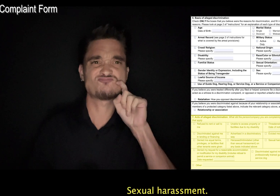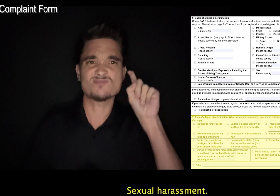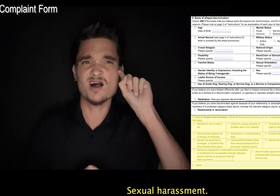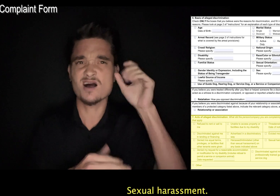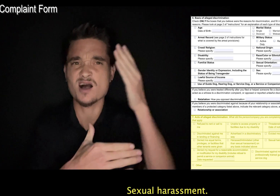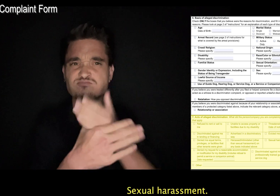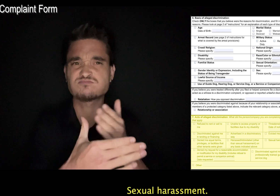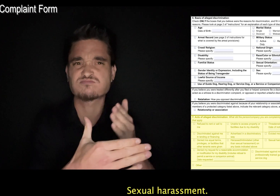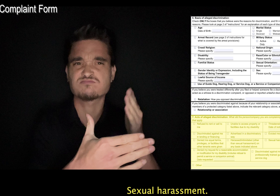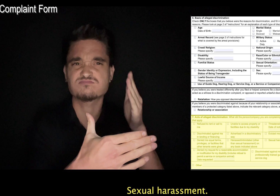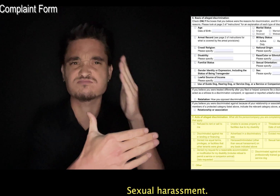Sexual harassment.